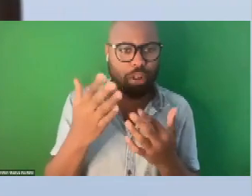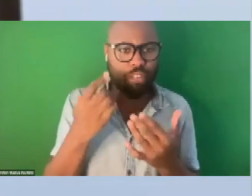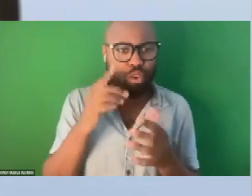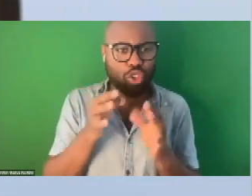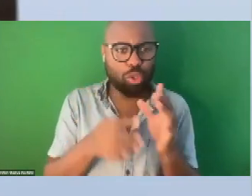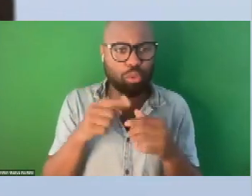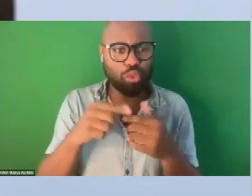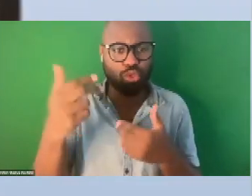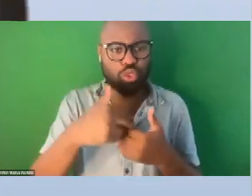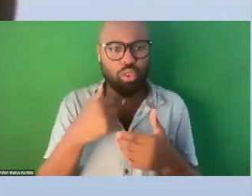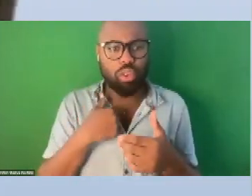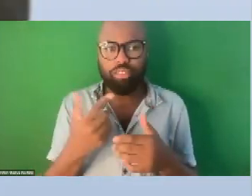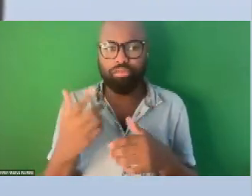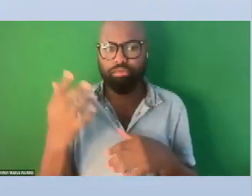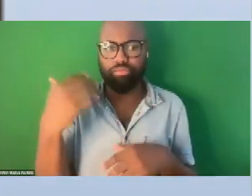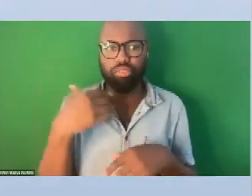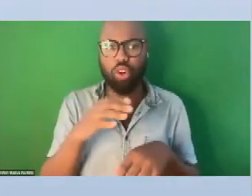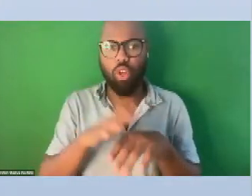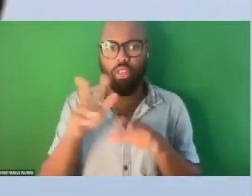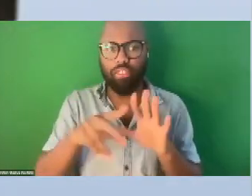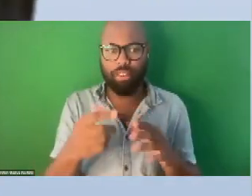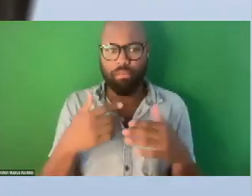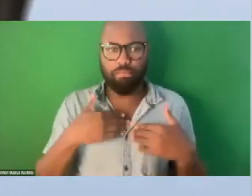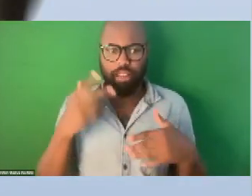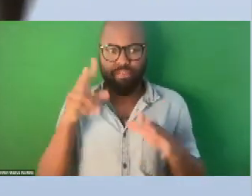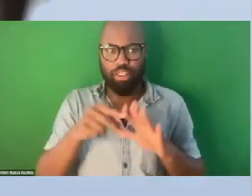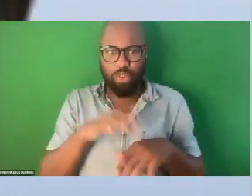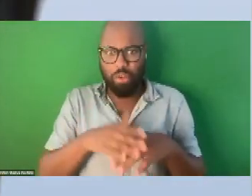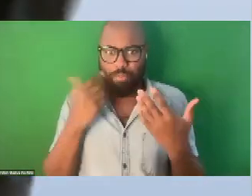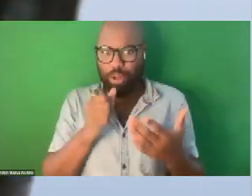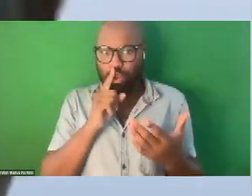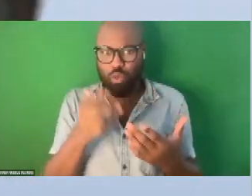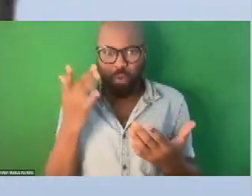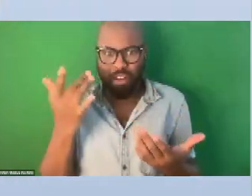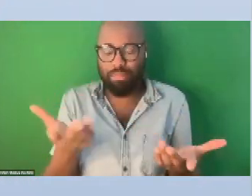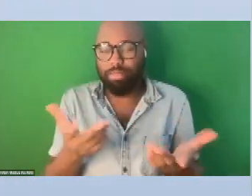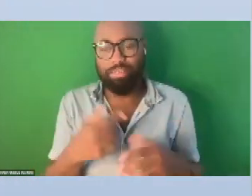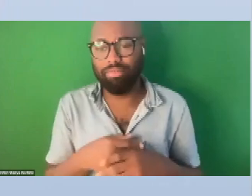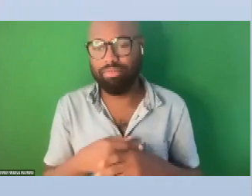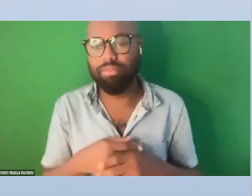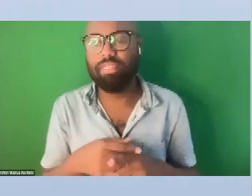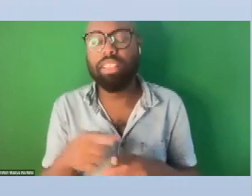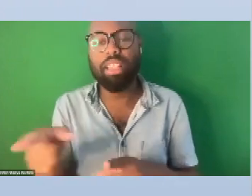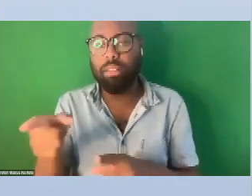well what I thought of as the number one need for